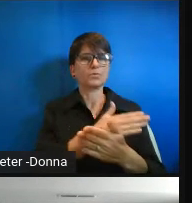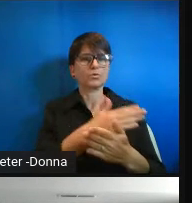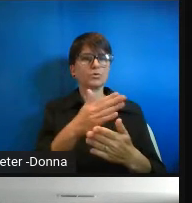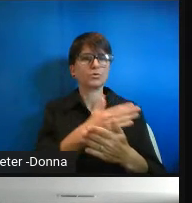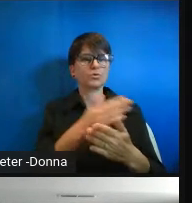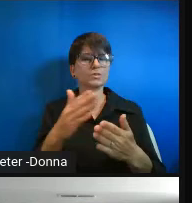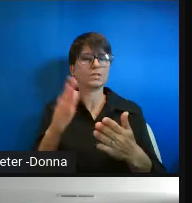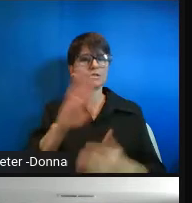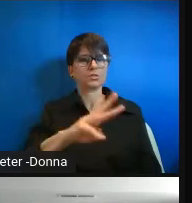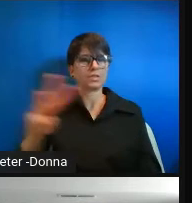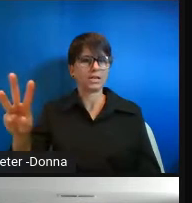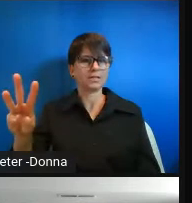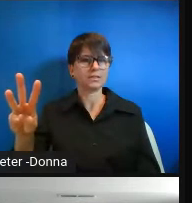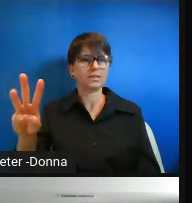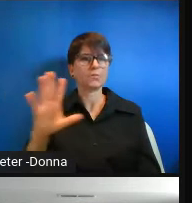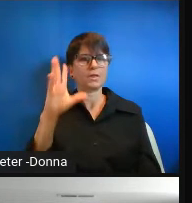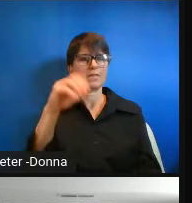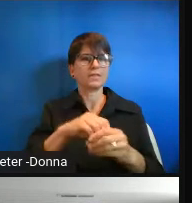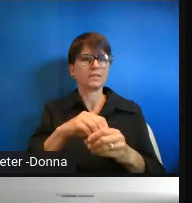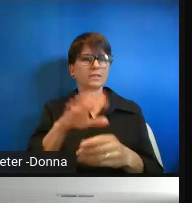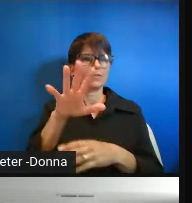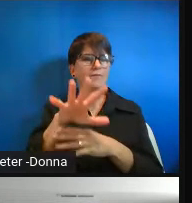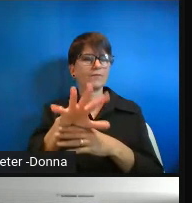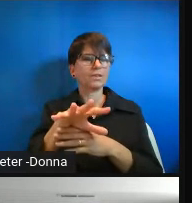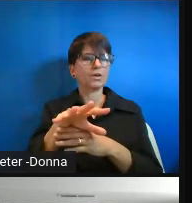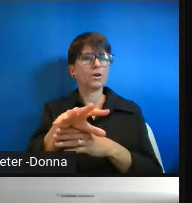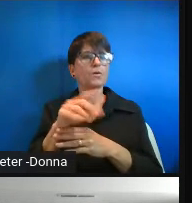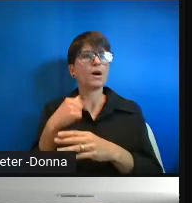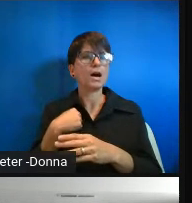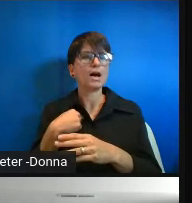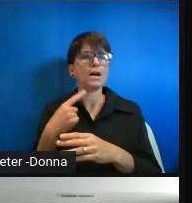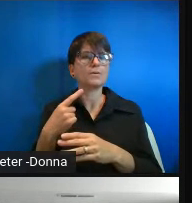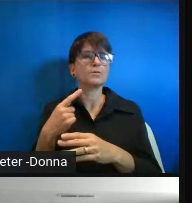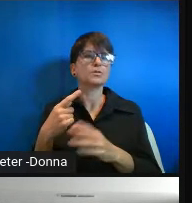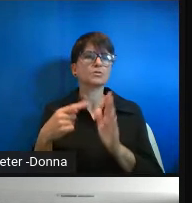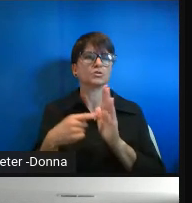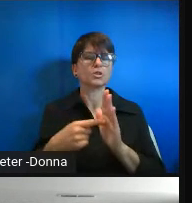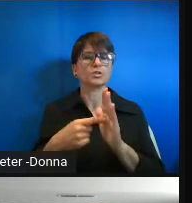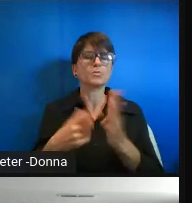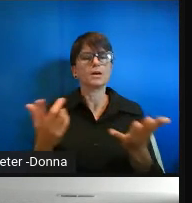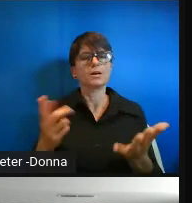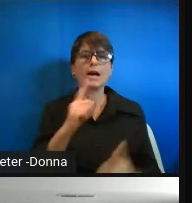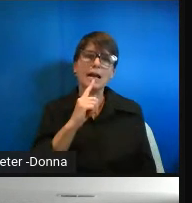In this video, I am tabbing through-- Actually, there is a dialog